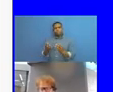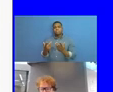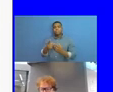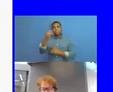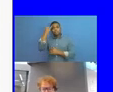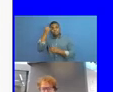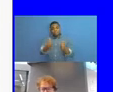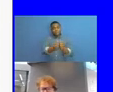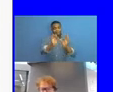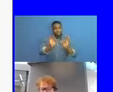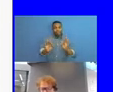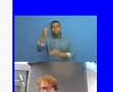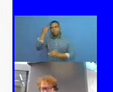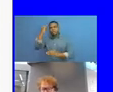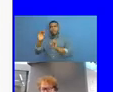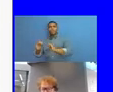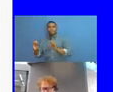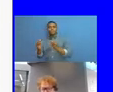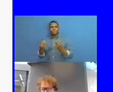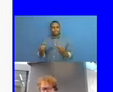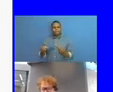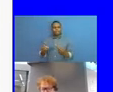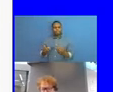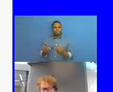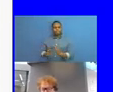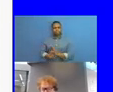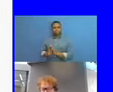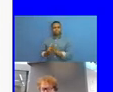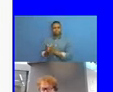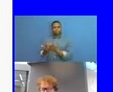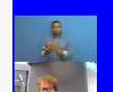where you sit around a table you don't know with these partners that you will develop a partnership,